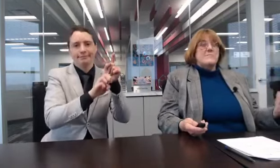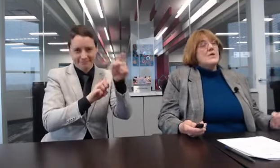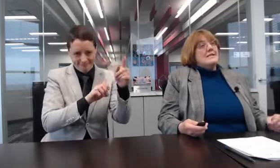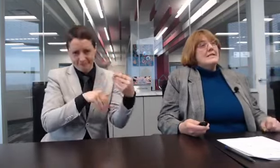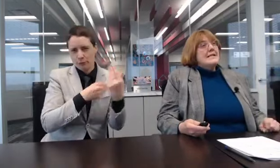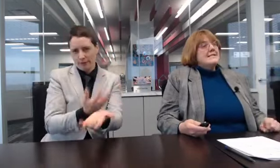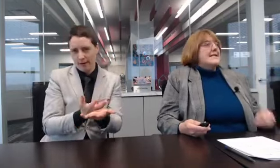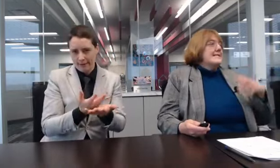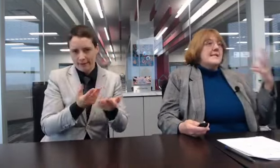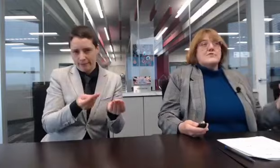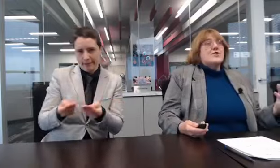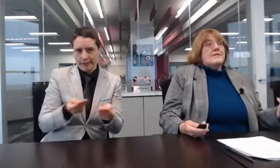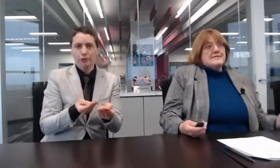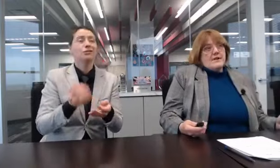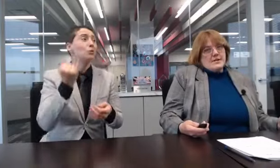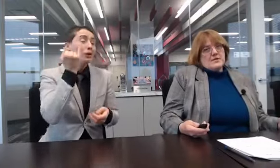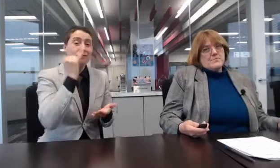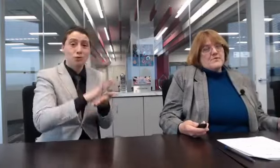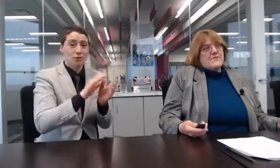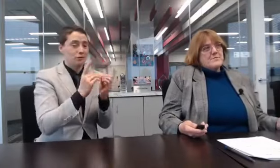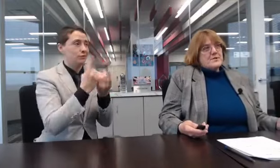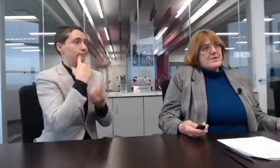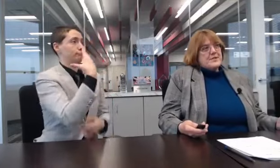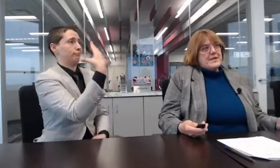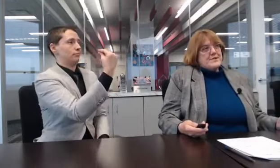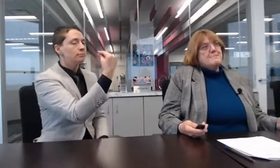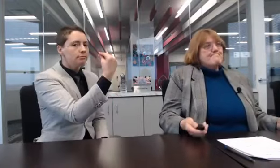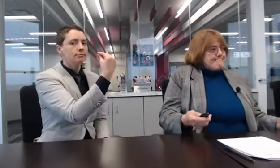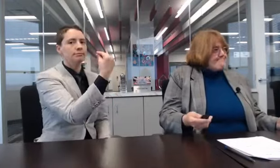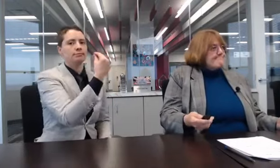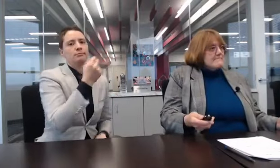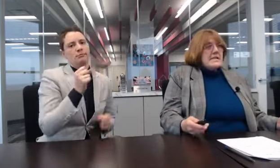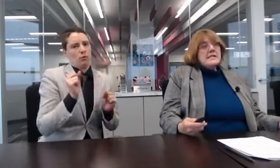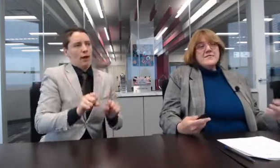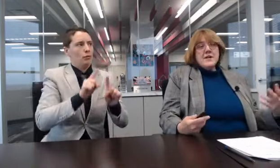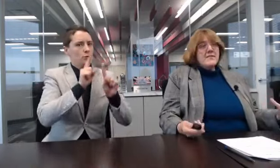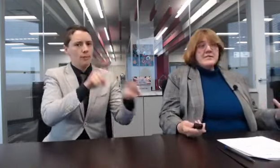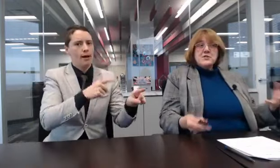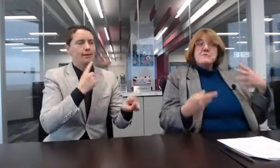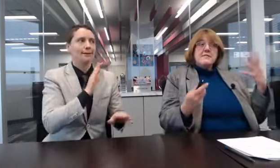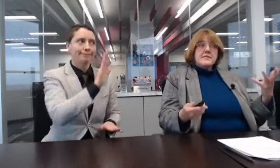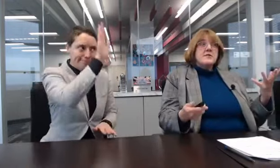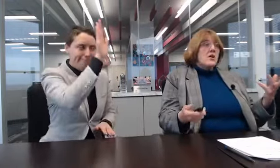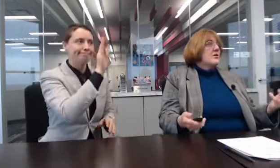saying that your child's not eligible for special education. [Allison] Thank you. If you have an issue, give us a call.